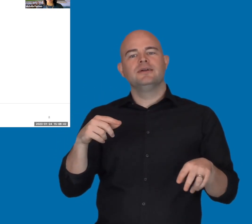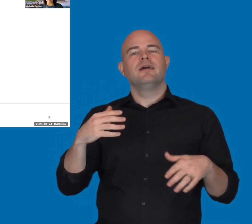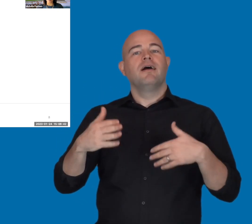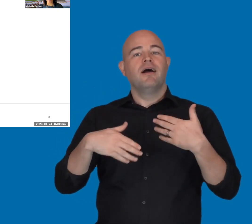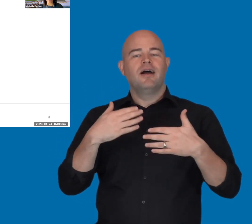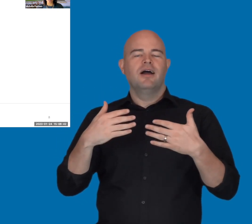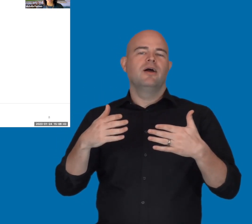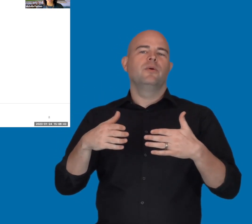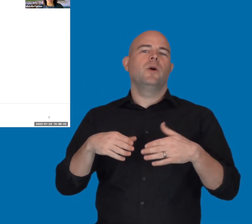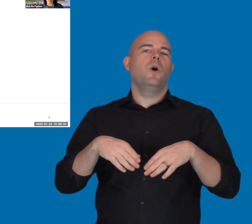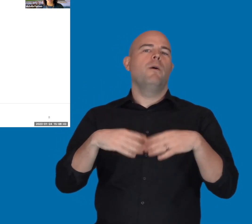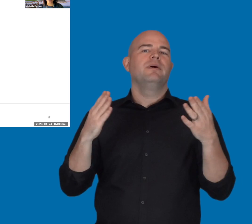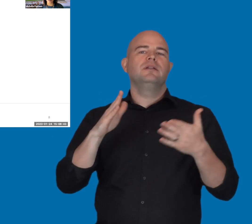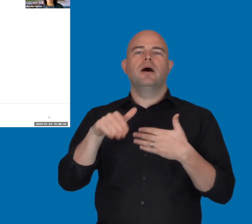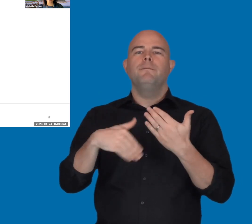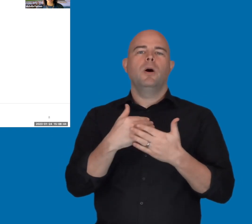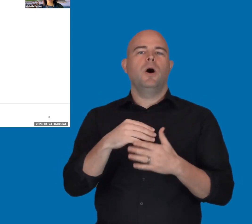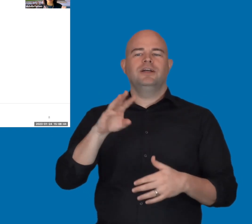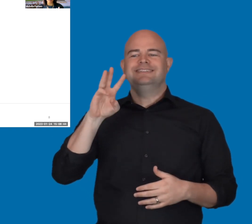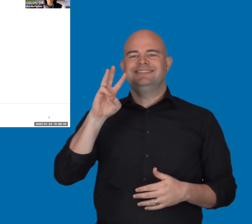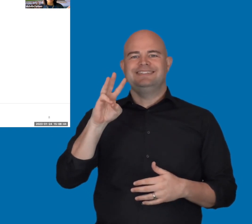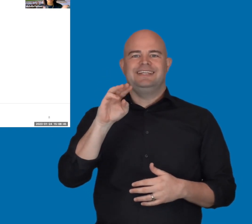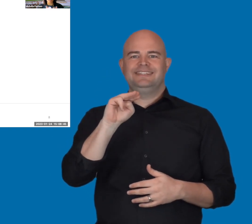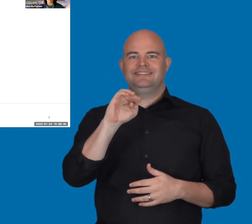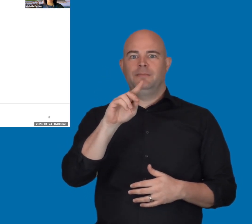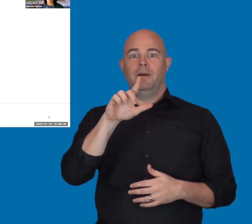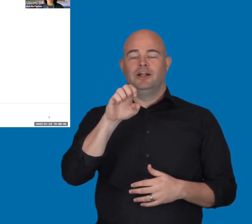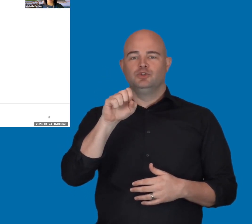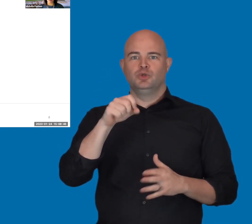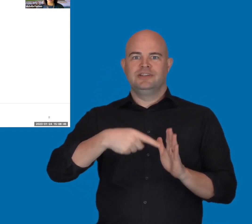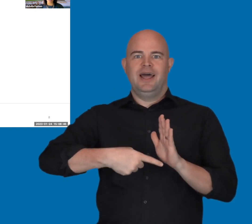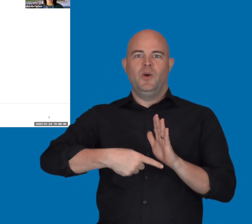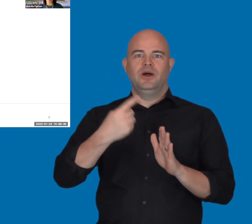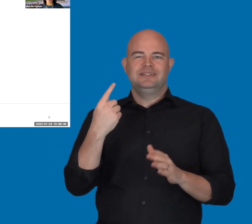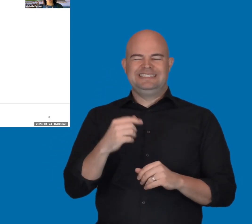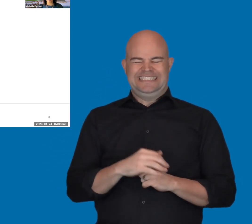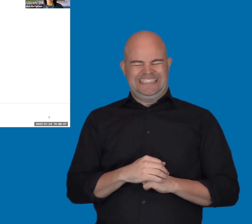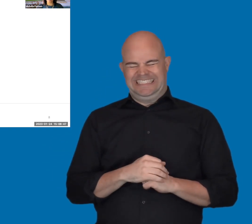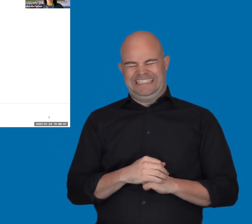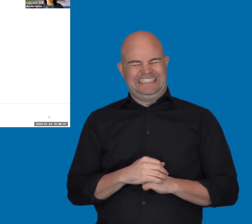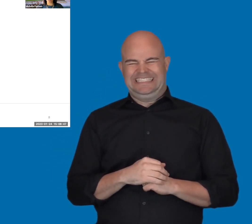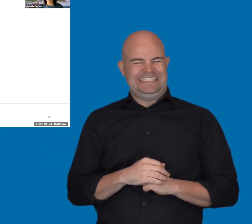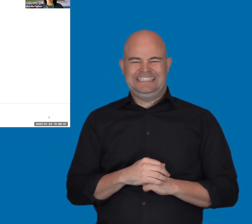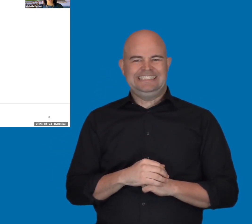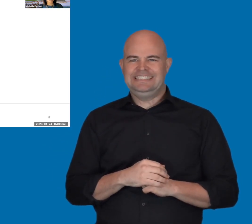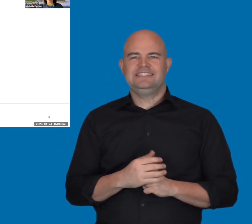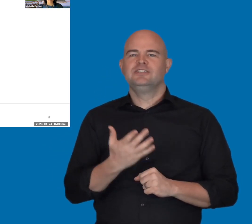but what we found out is that there's, you know, people can put in different time amounts and think